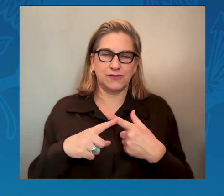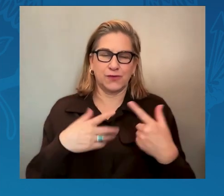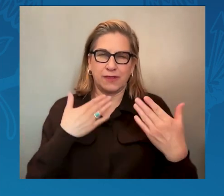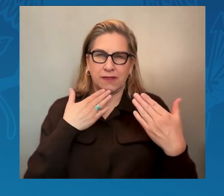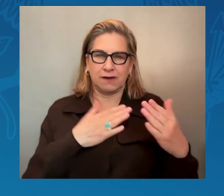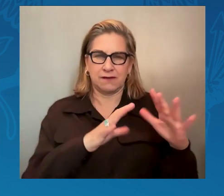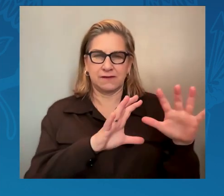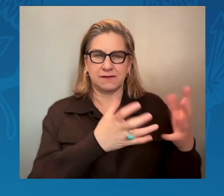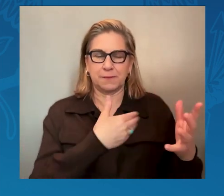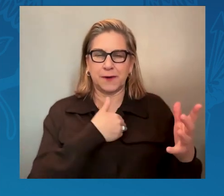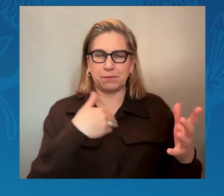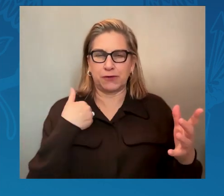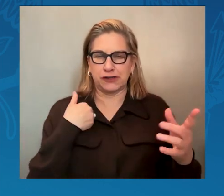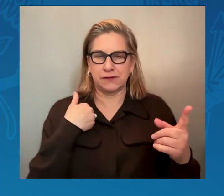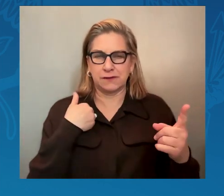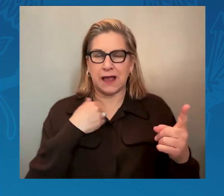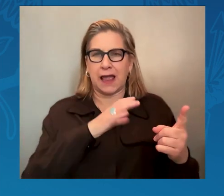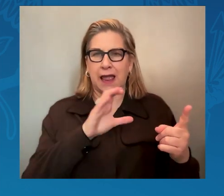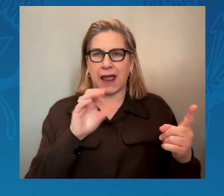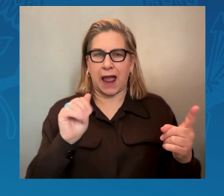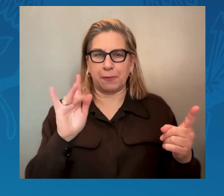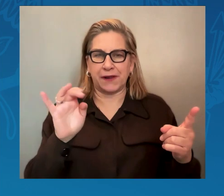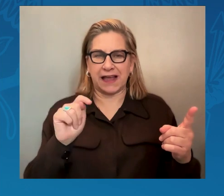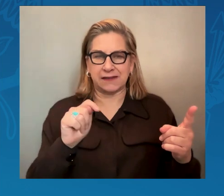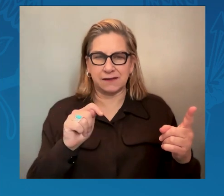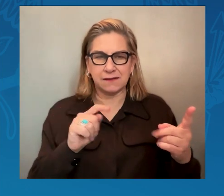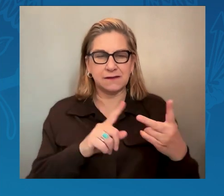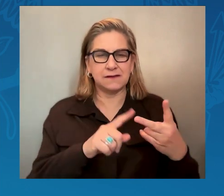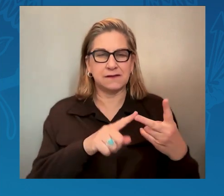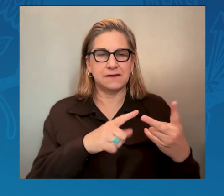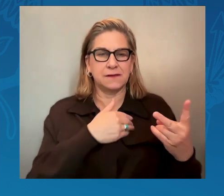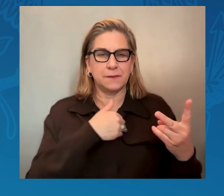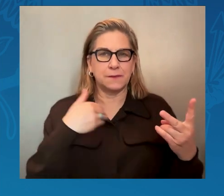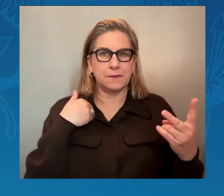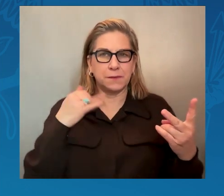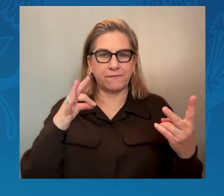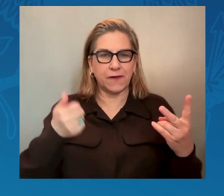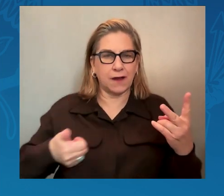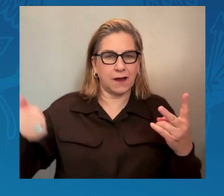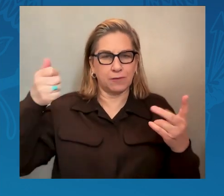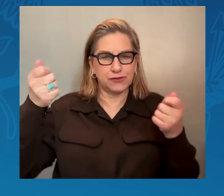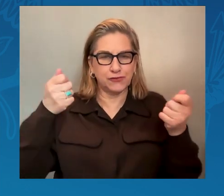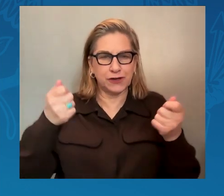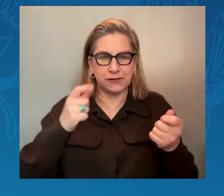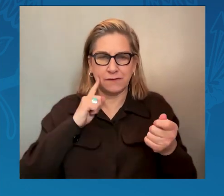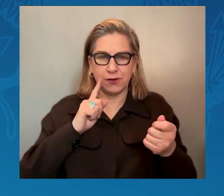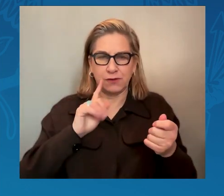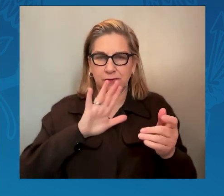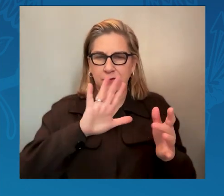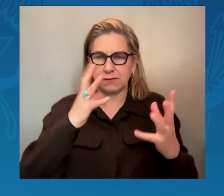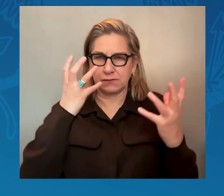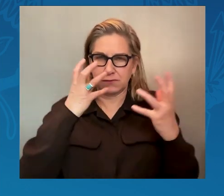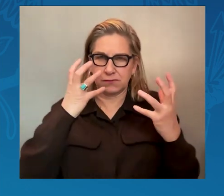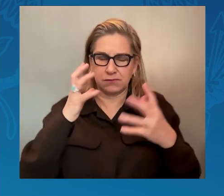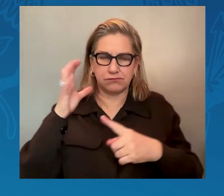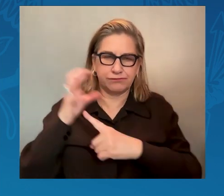the members of our administration for your extraordinary leadership in so many ways and in particular on this issue.